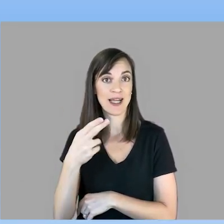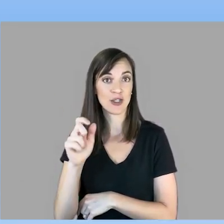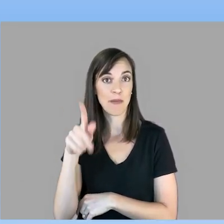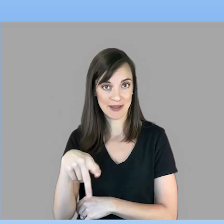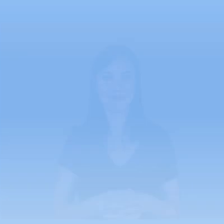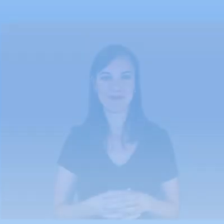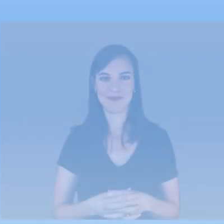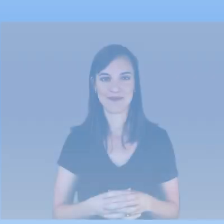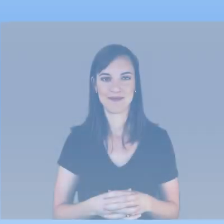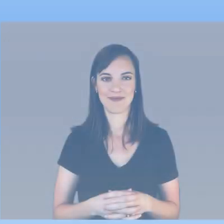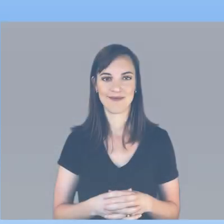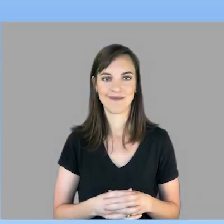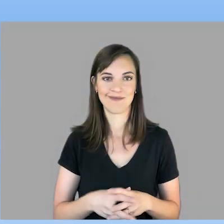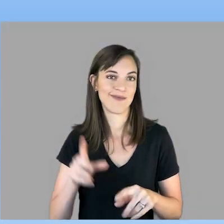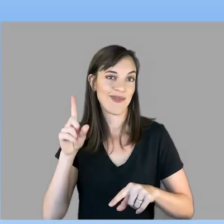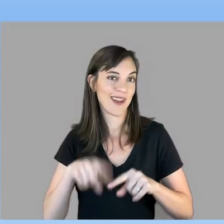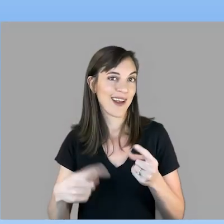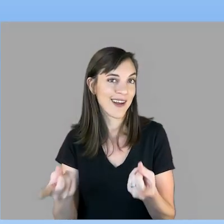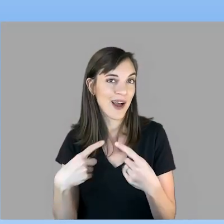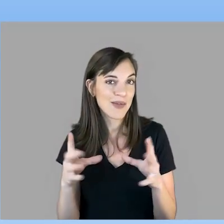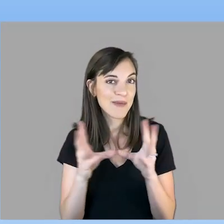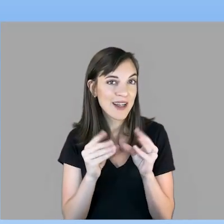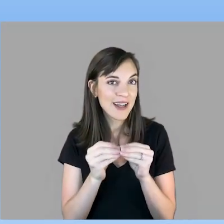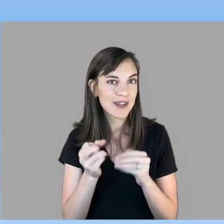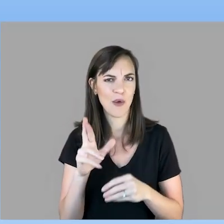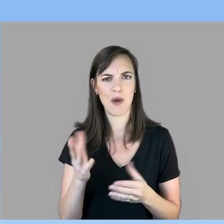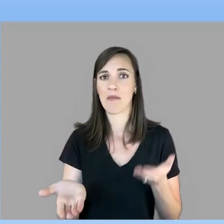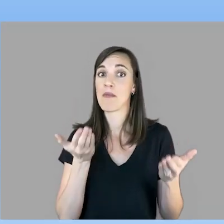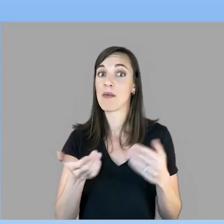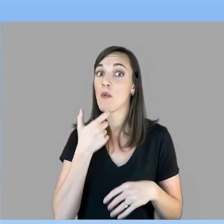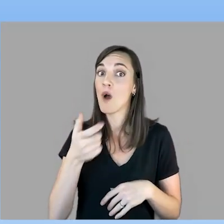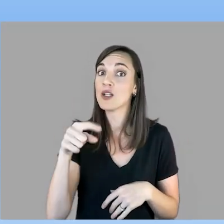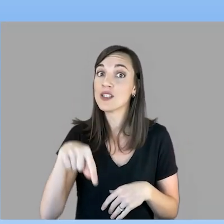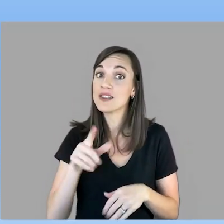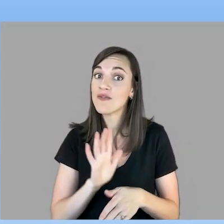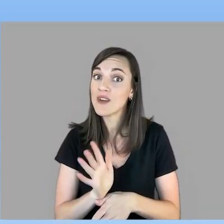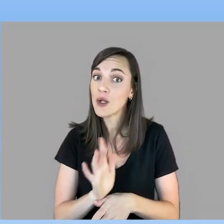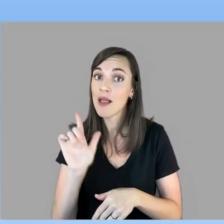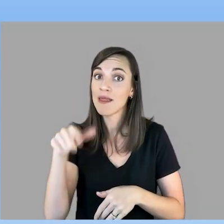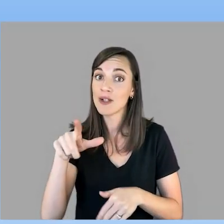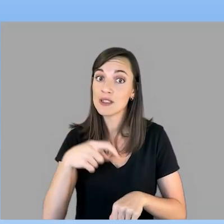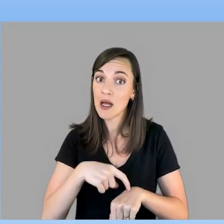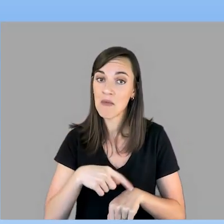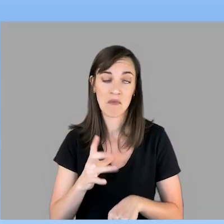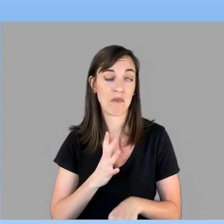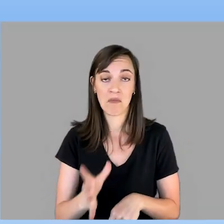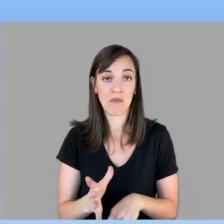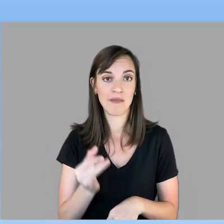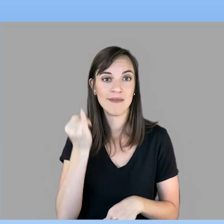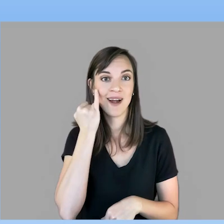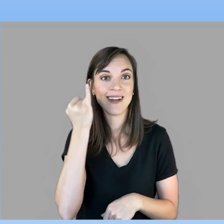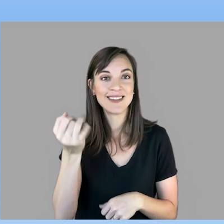Can’t make it to the discussion session? Or perhaps you are watching a recording of this at a later time? An idea to still work within your district is